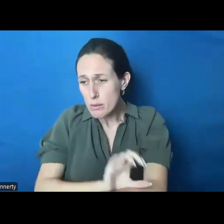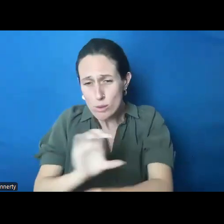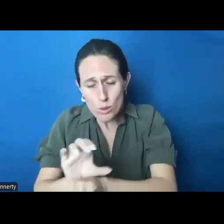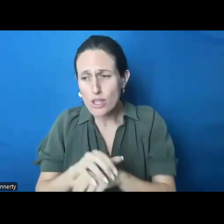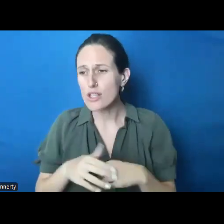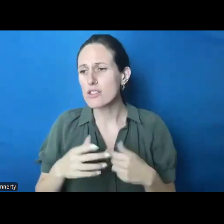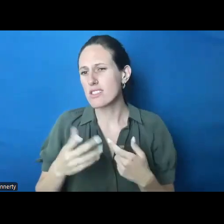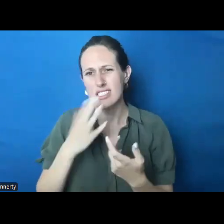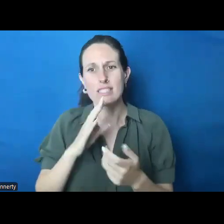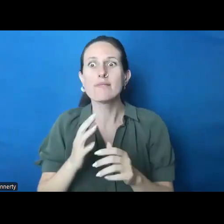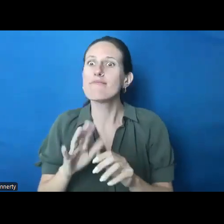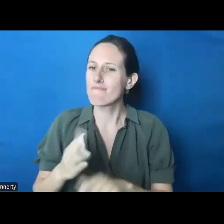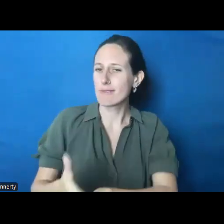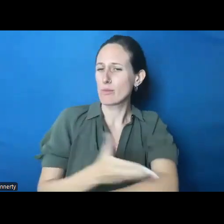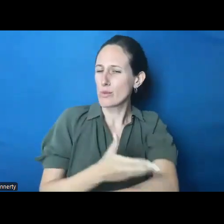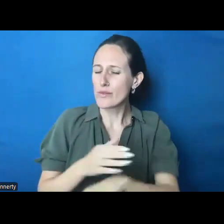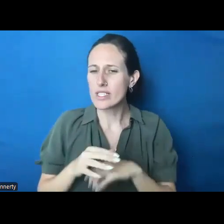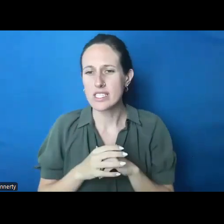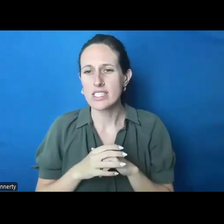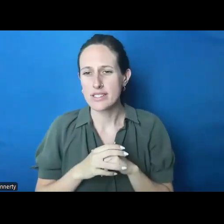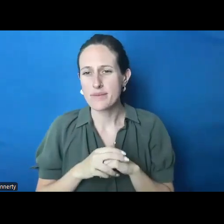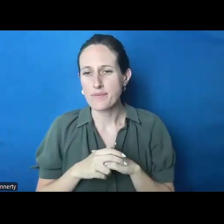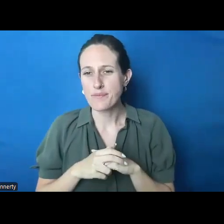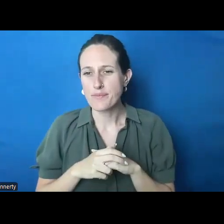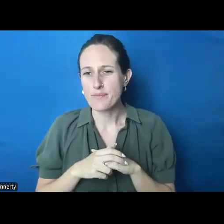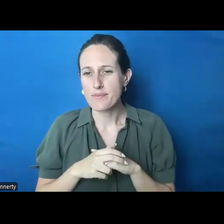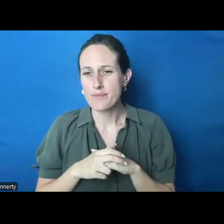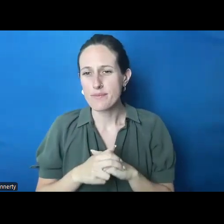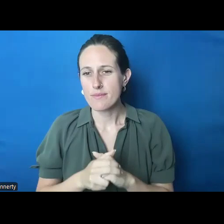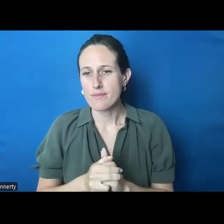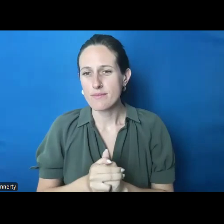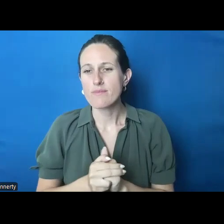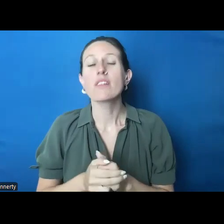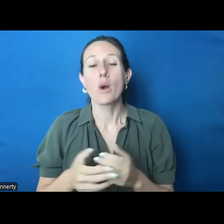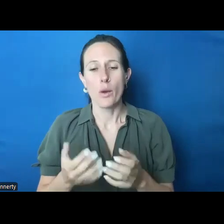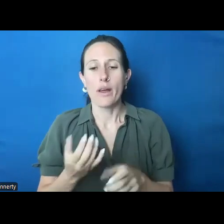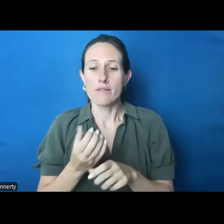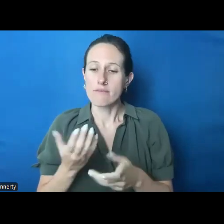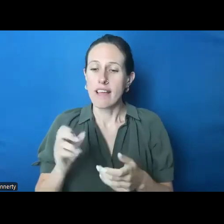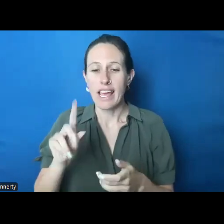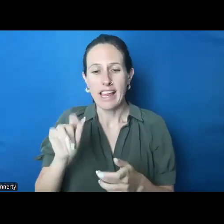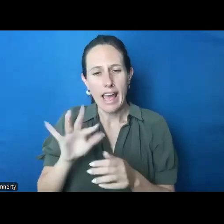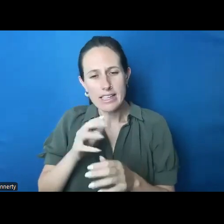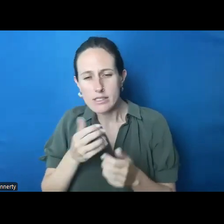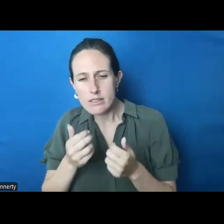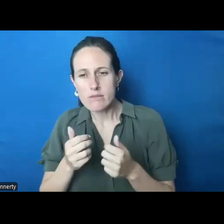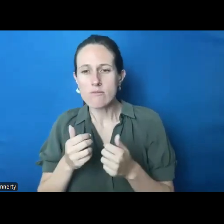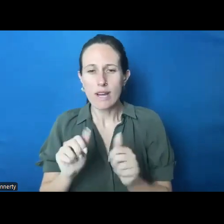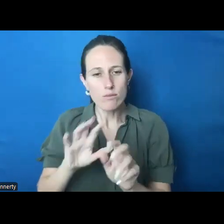spring, the Department of Justice issued new regulations setting standards for digital accessibility compliance for